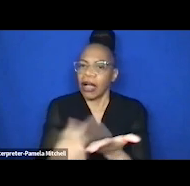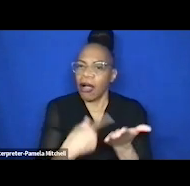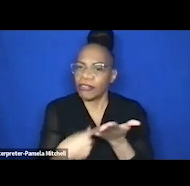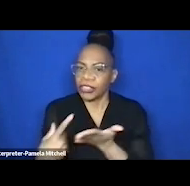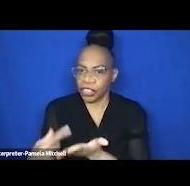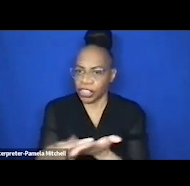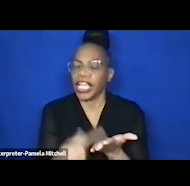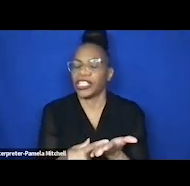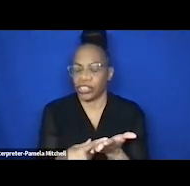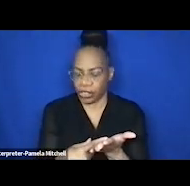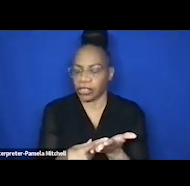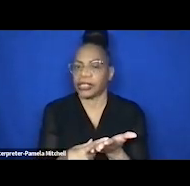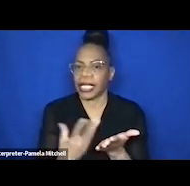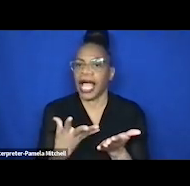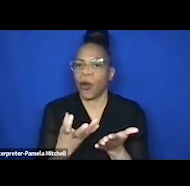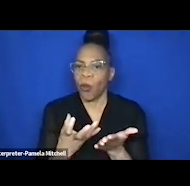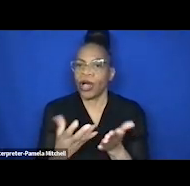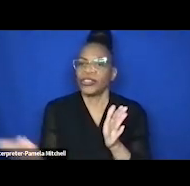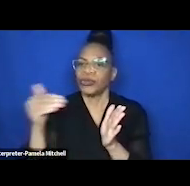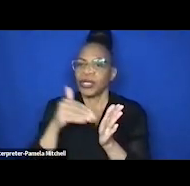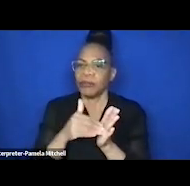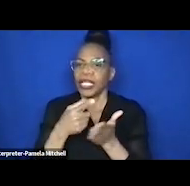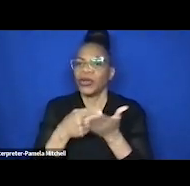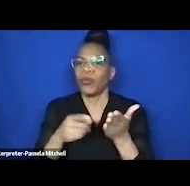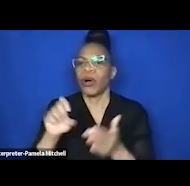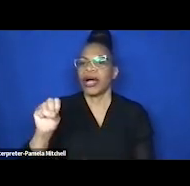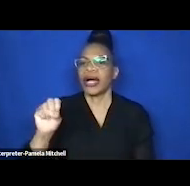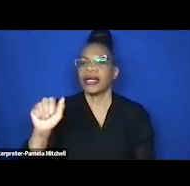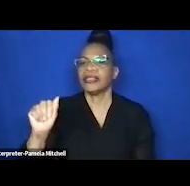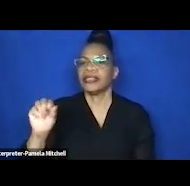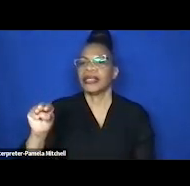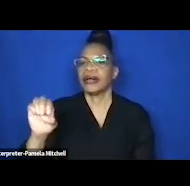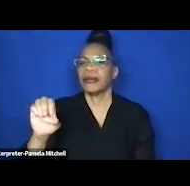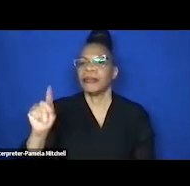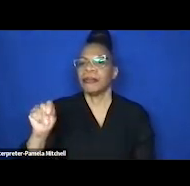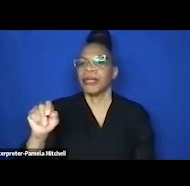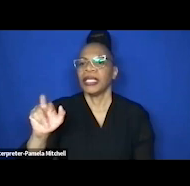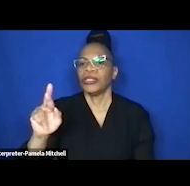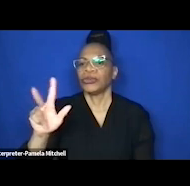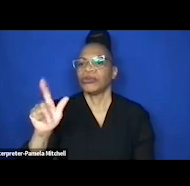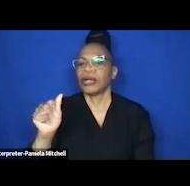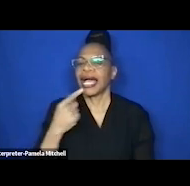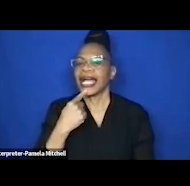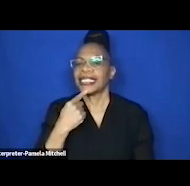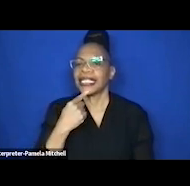And I really wanna echo something that Sametra said about highlighting that the connection